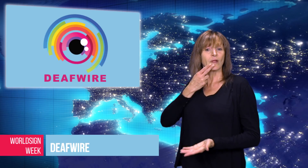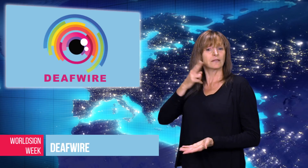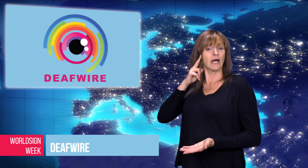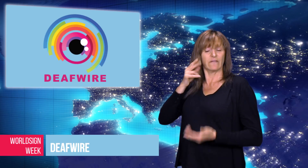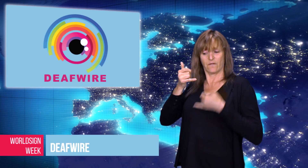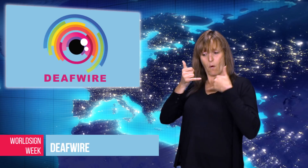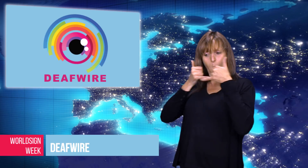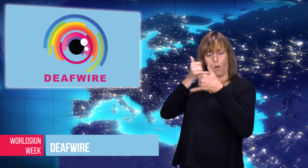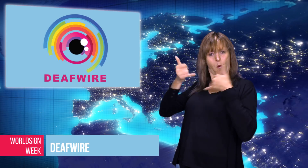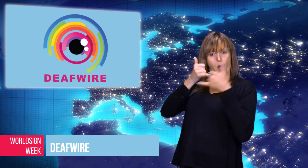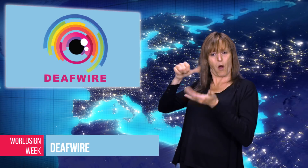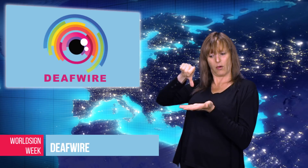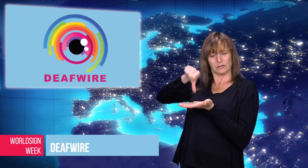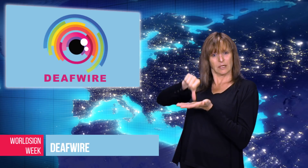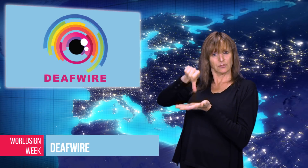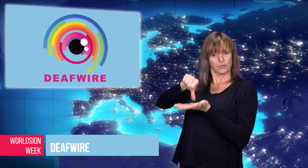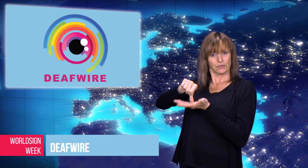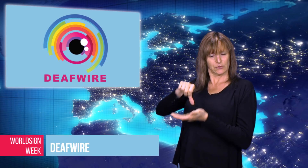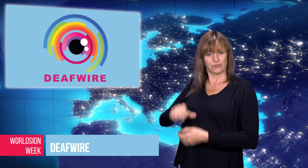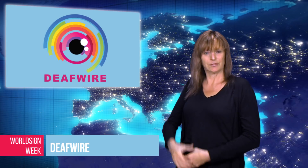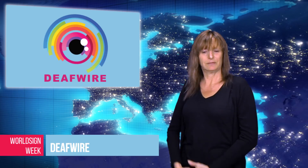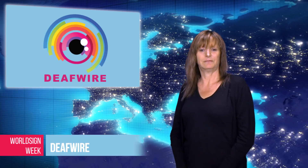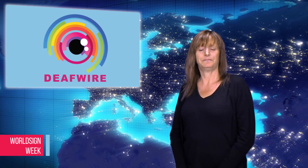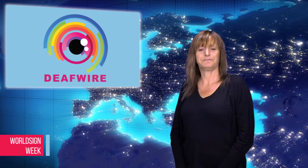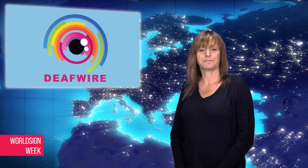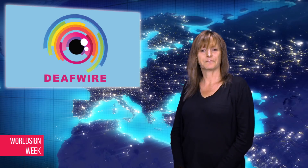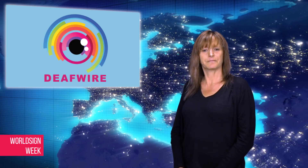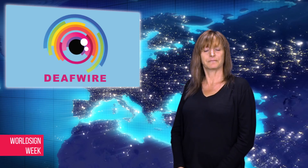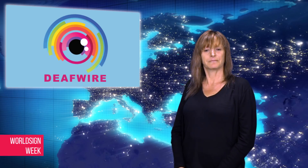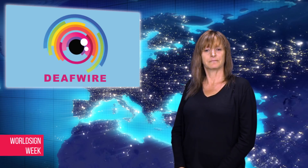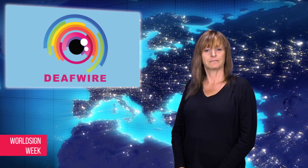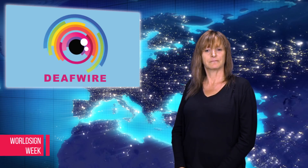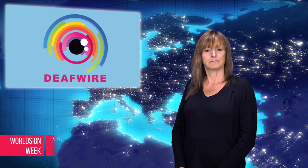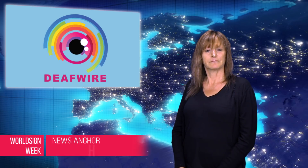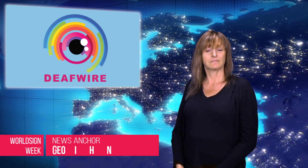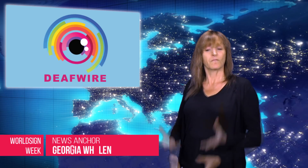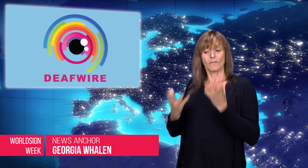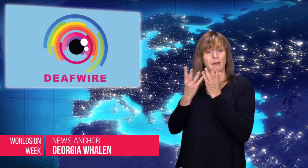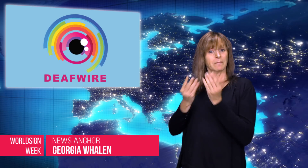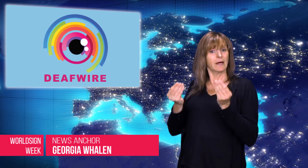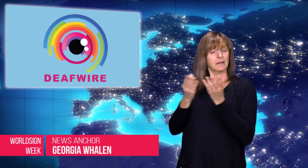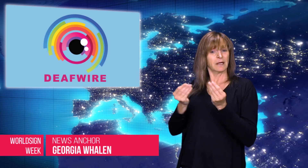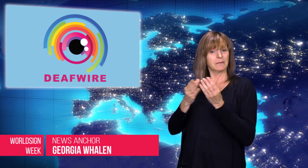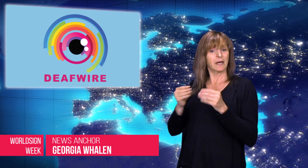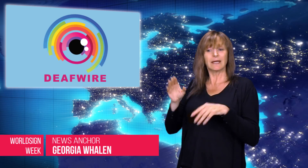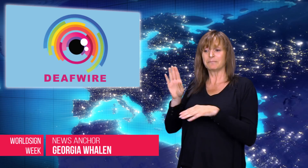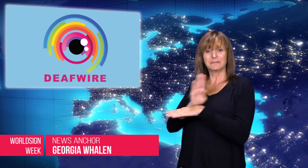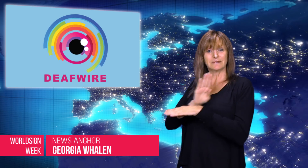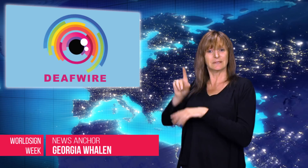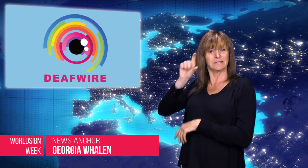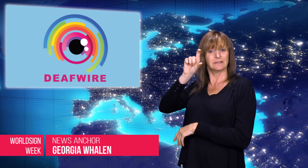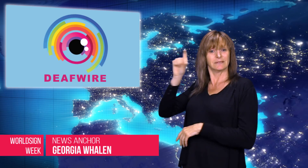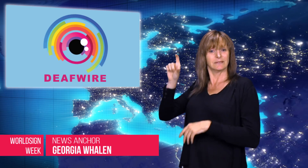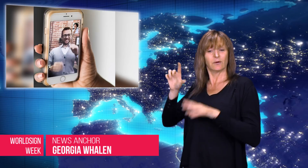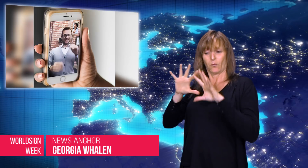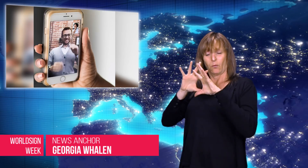Georgia: Deaf Call Centres Many businesses around the world